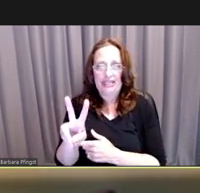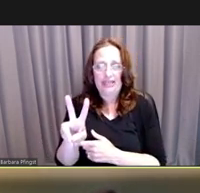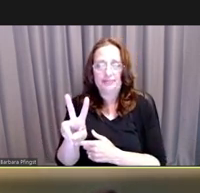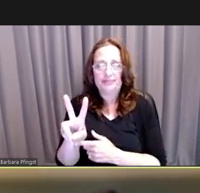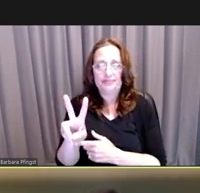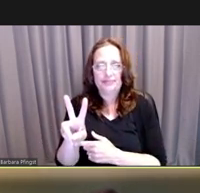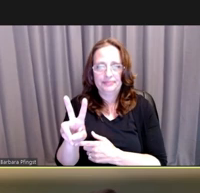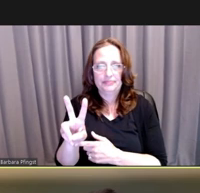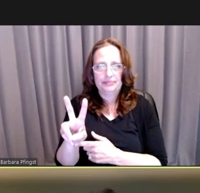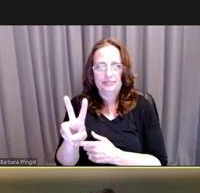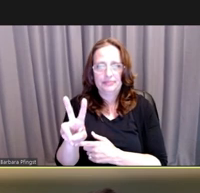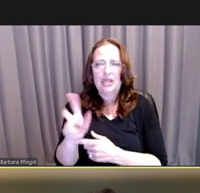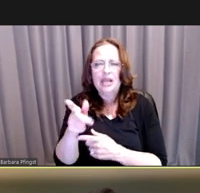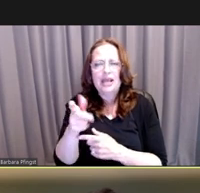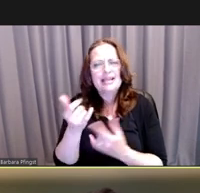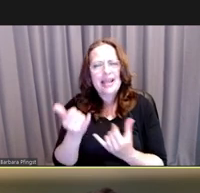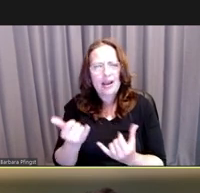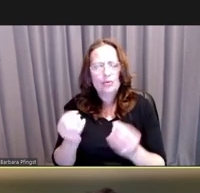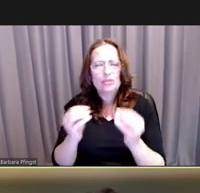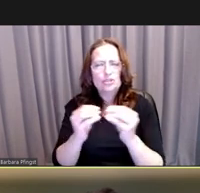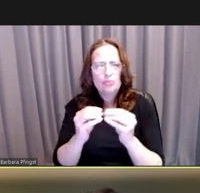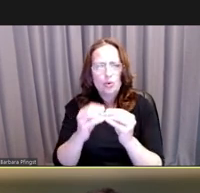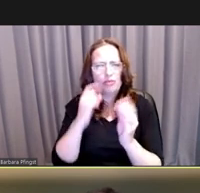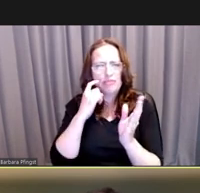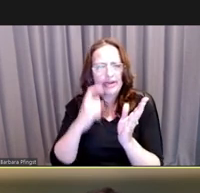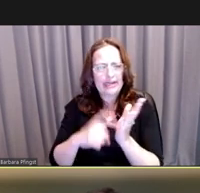getting a little bit more attention now with the recognition that it can be